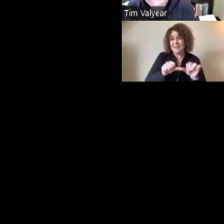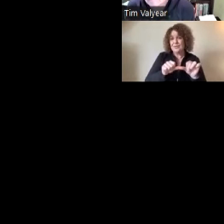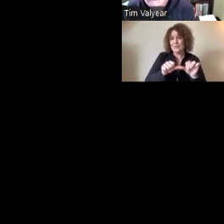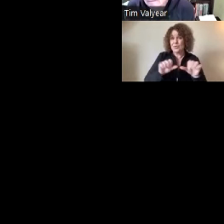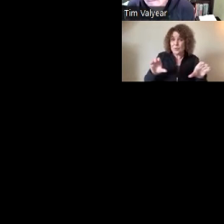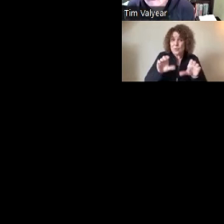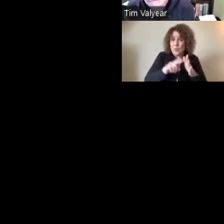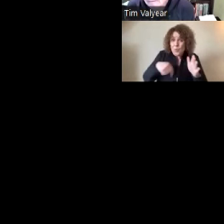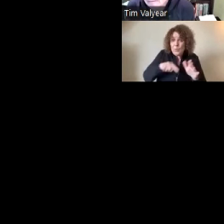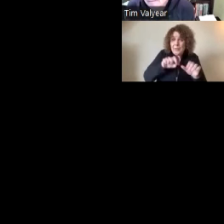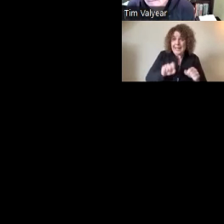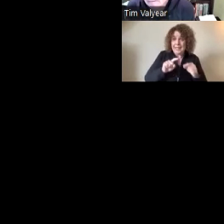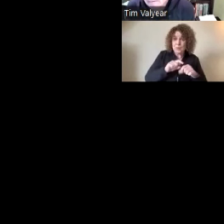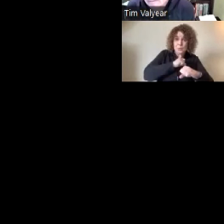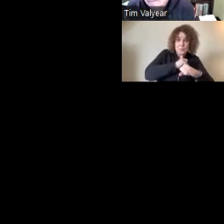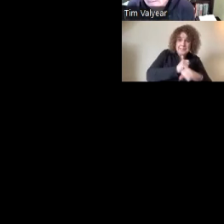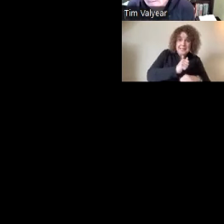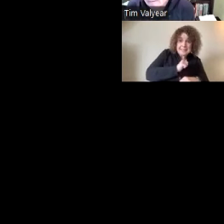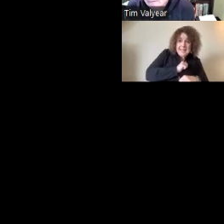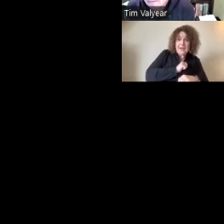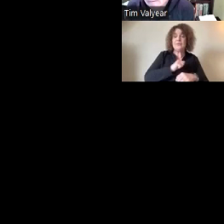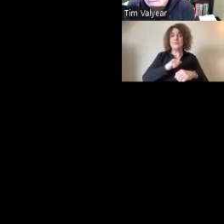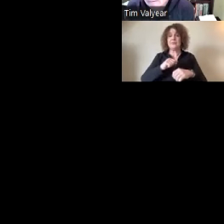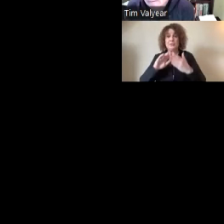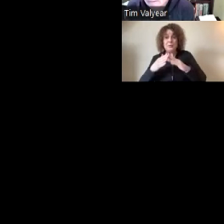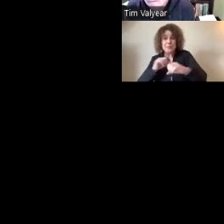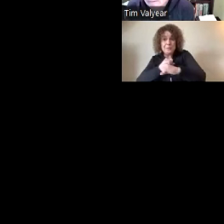and a really clear, you know , reason for all of us to